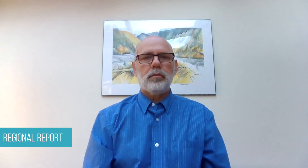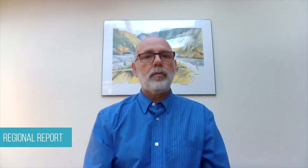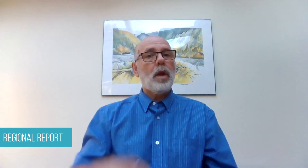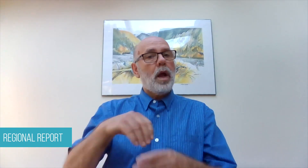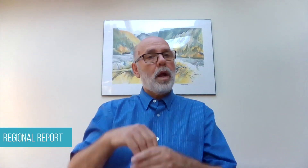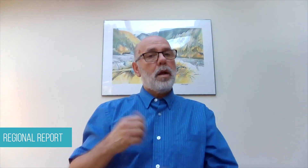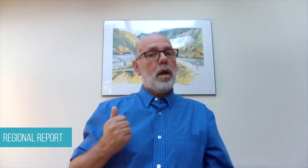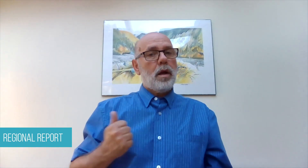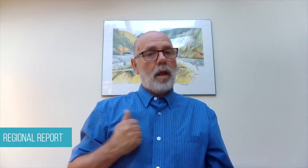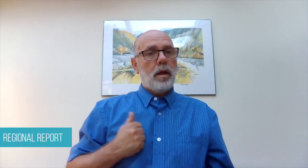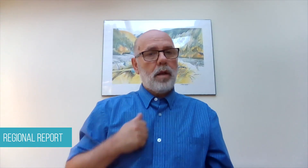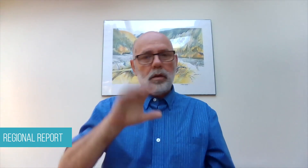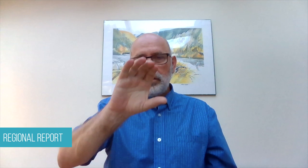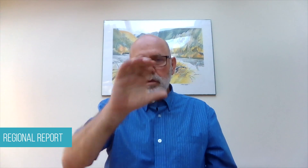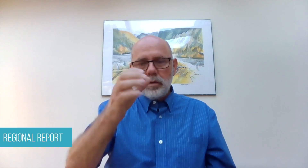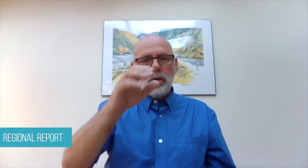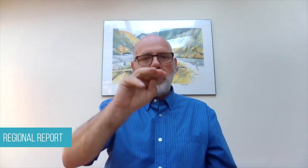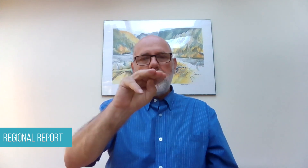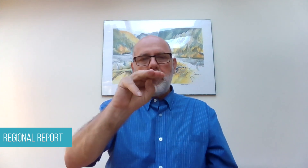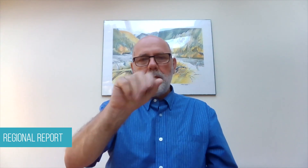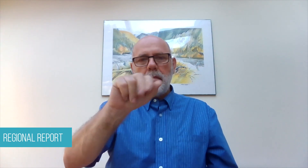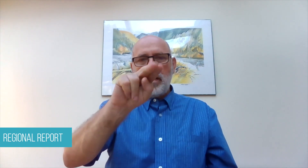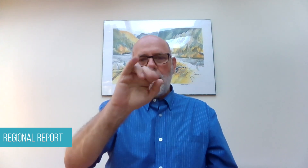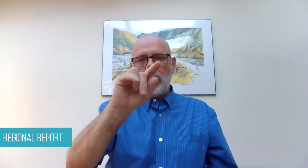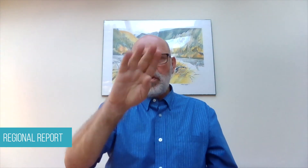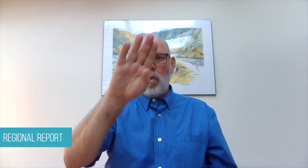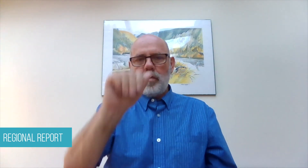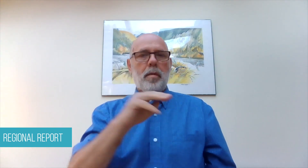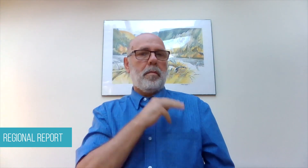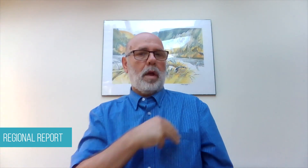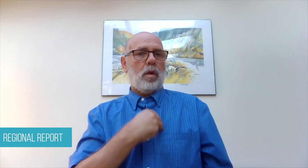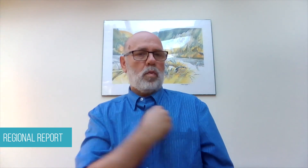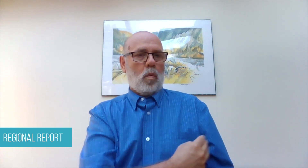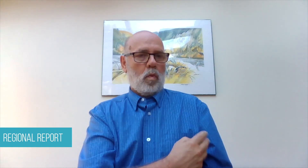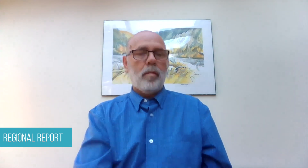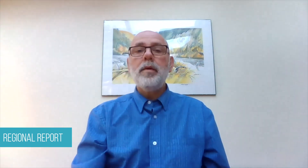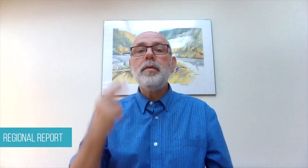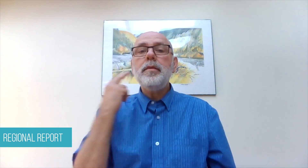In the Canadian province of Mantiboa, a Deaf young man